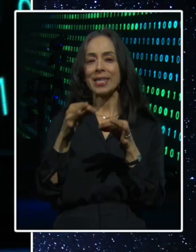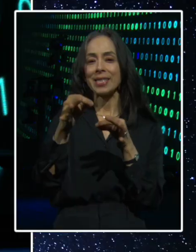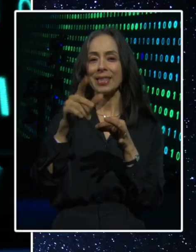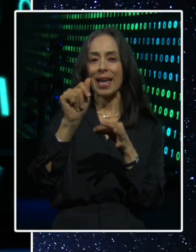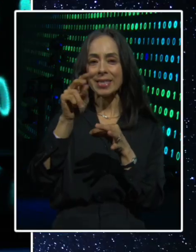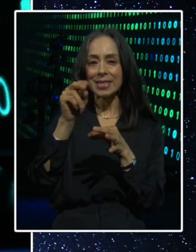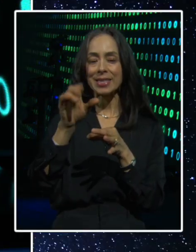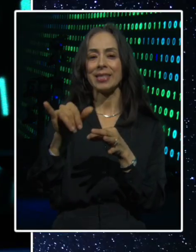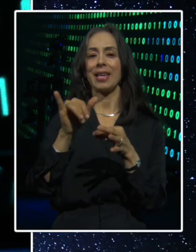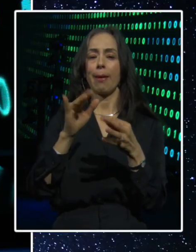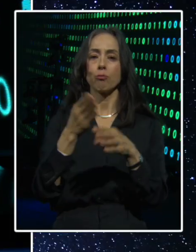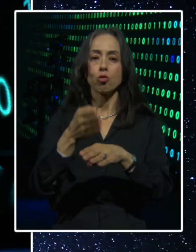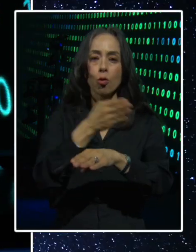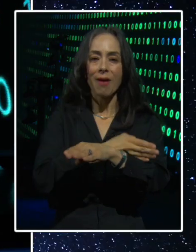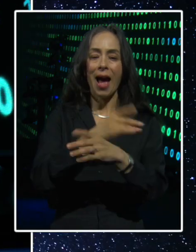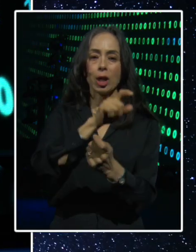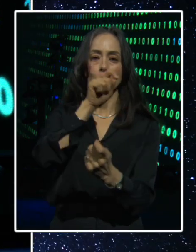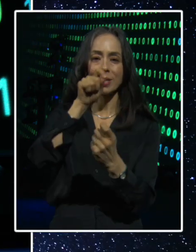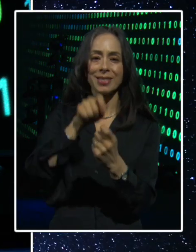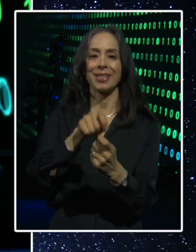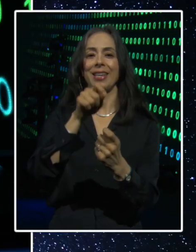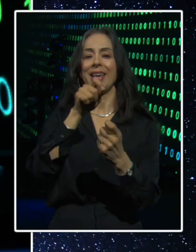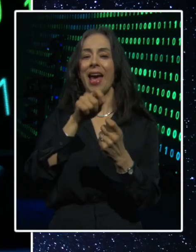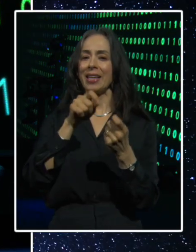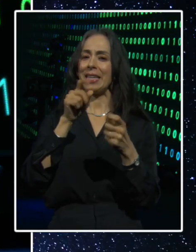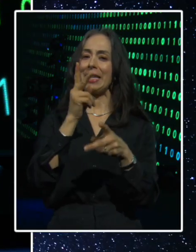so you can reduce latency, improve accuracy,